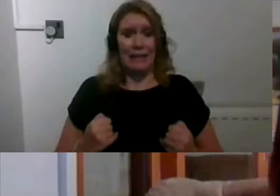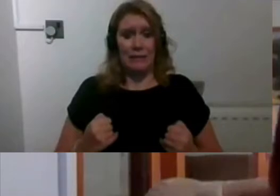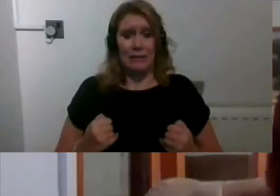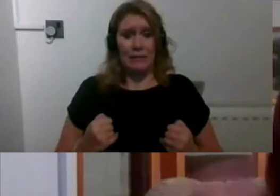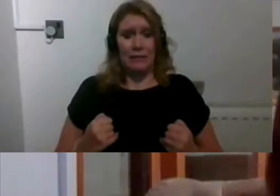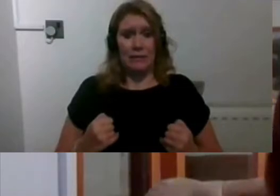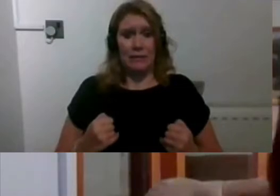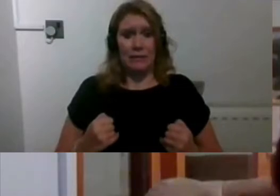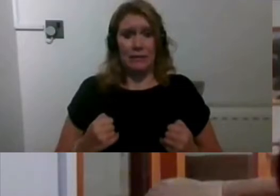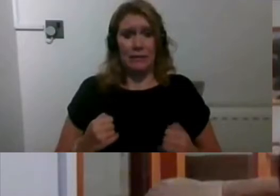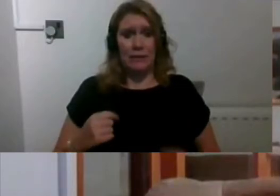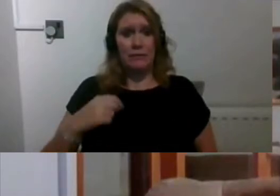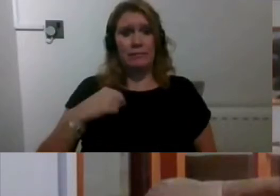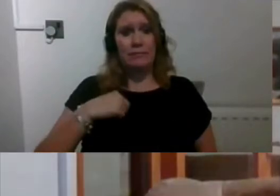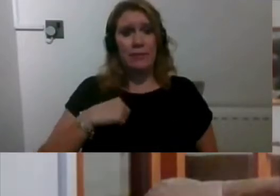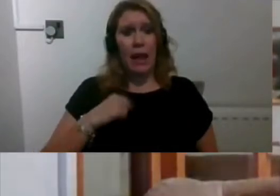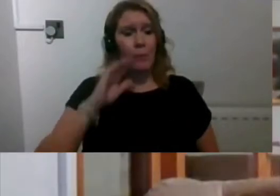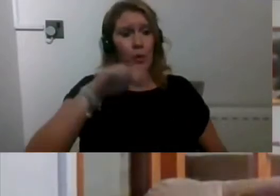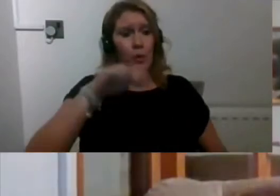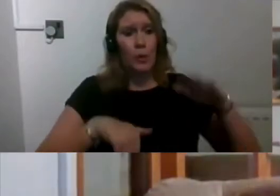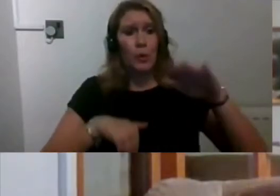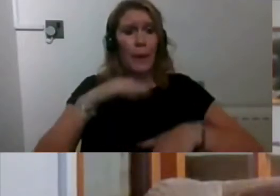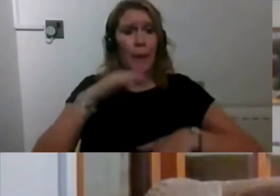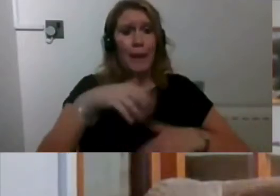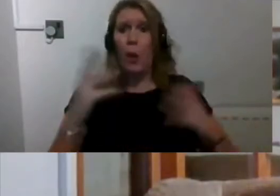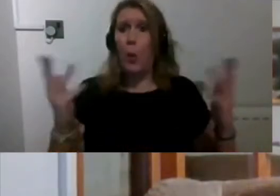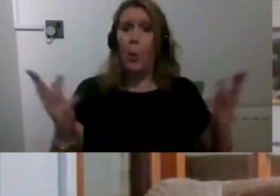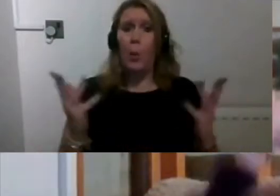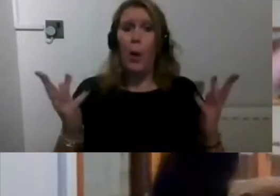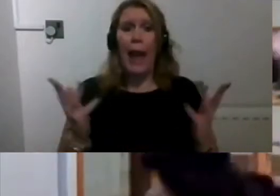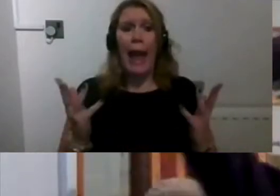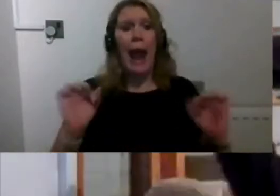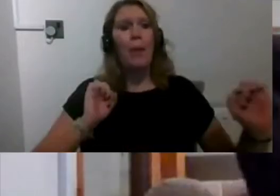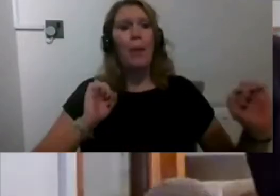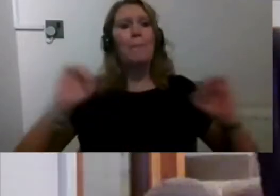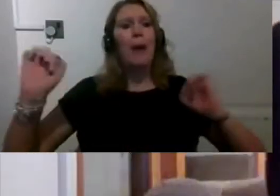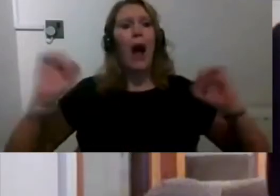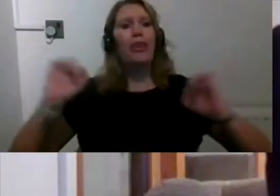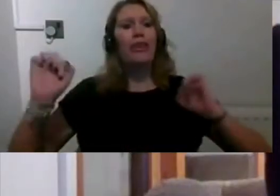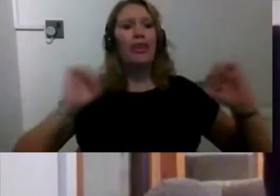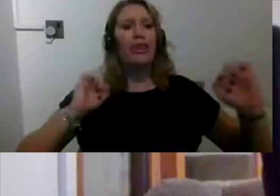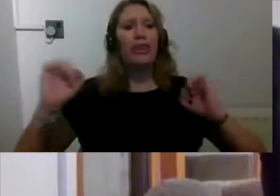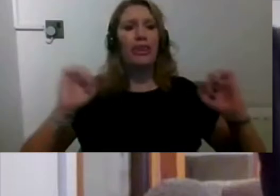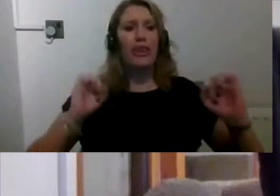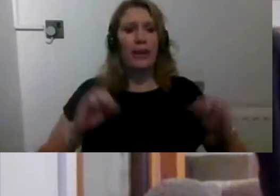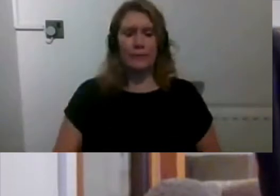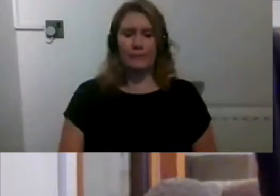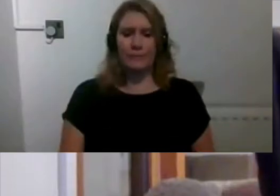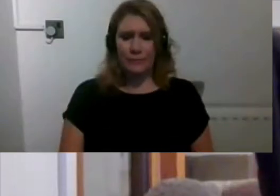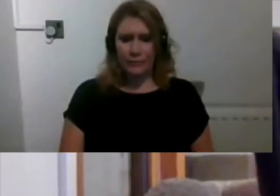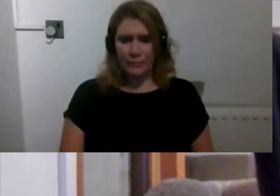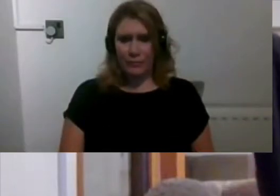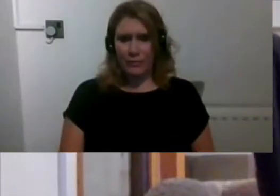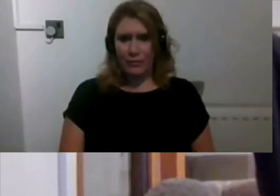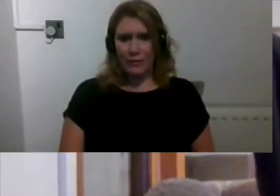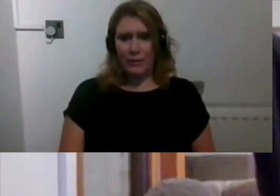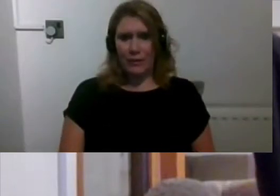And I am swimming in the bath.